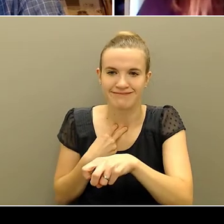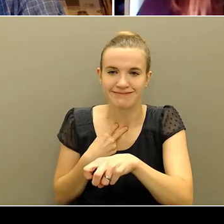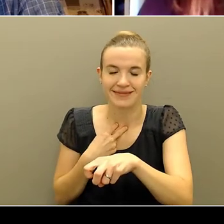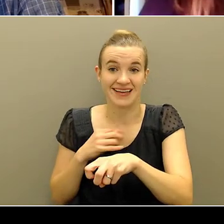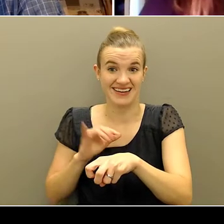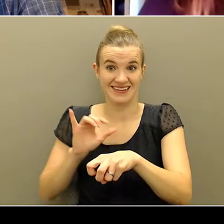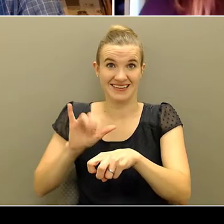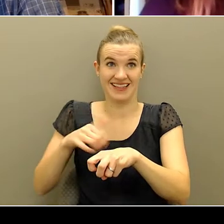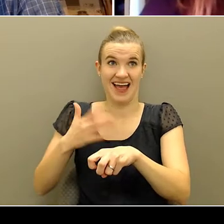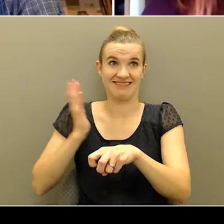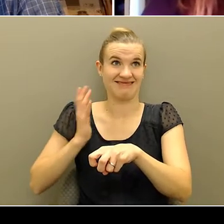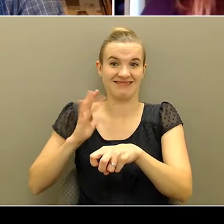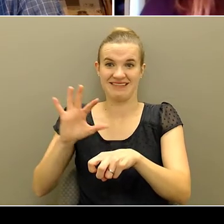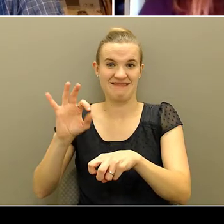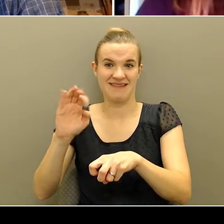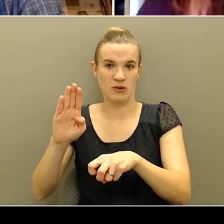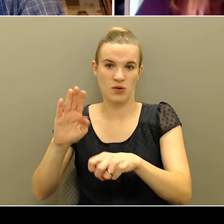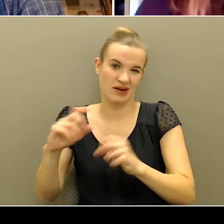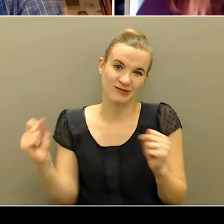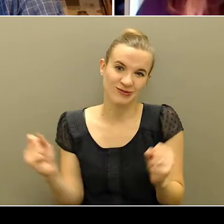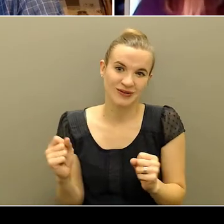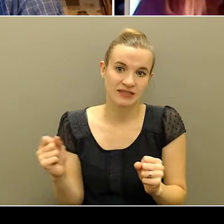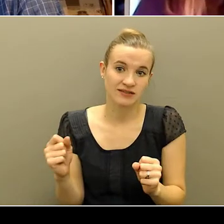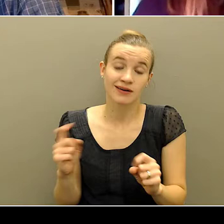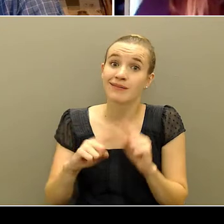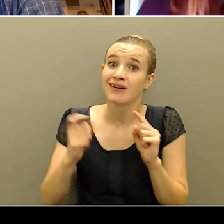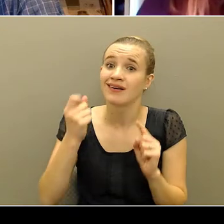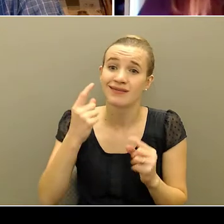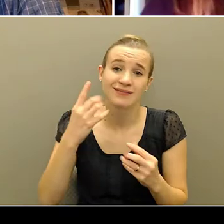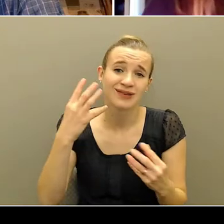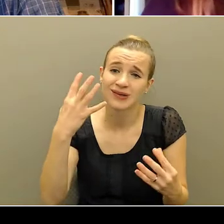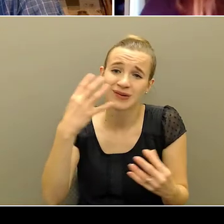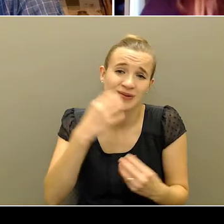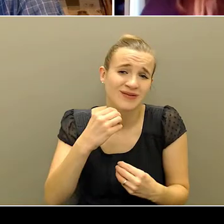starting to, you know, snow ever so slightly, just ever so slightly. And it